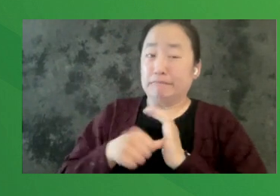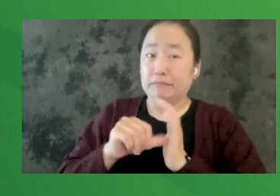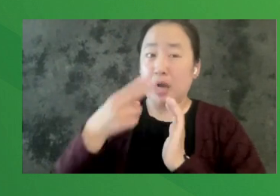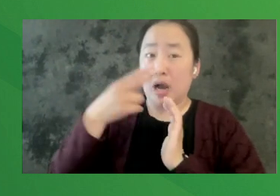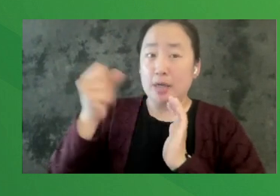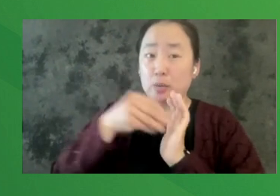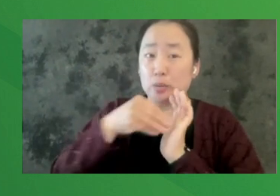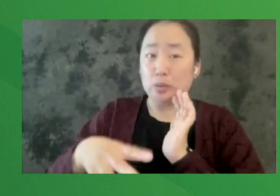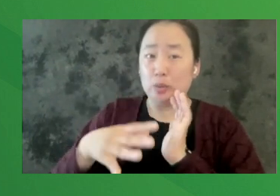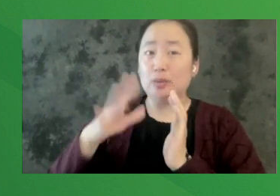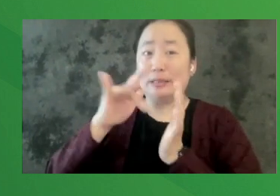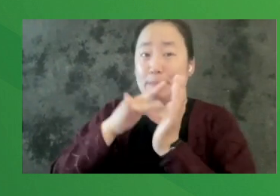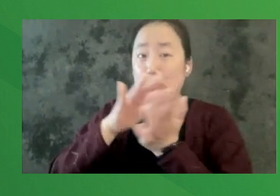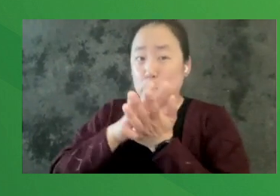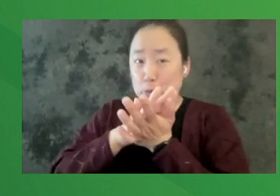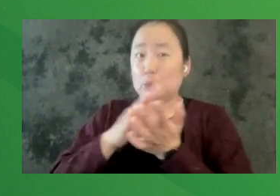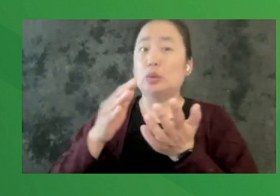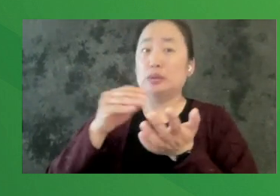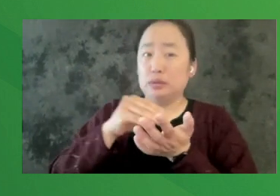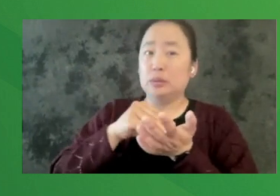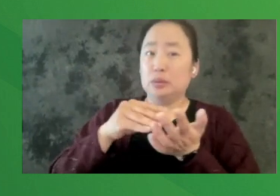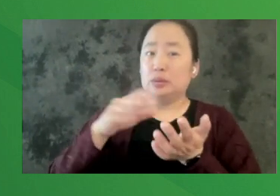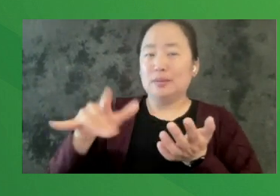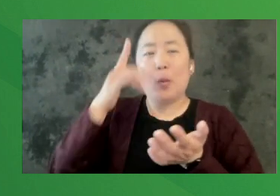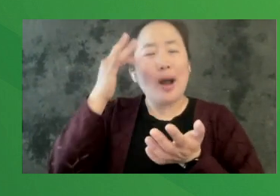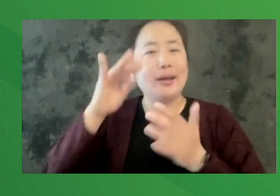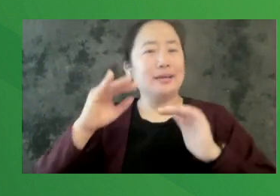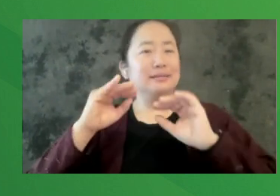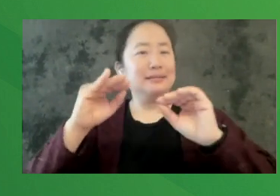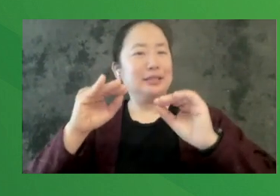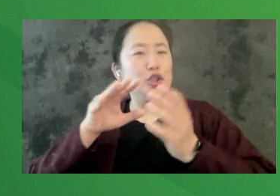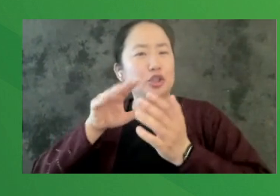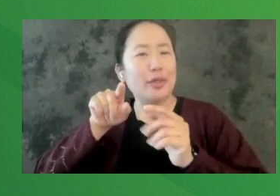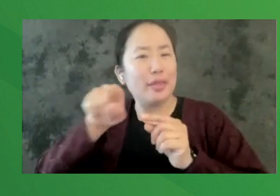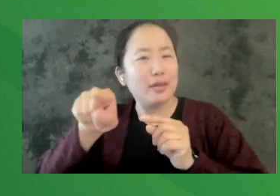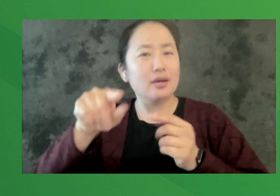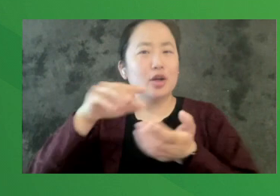half of elementary teachers say students raise the issue of climate change in their classes.